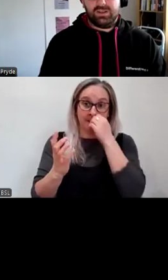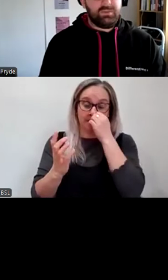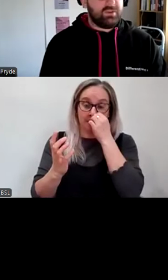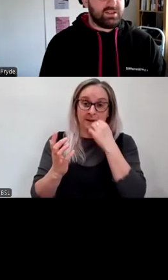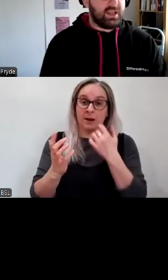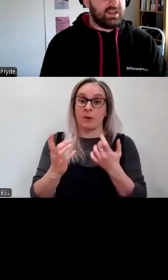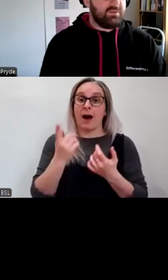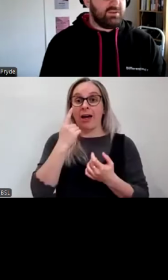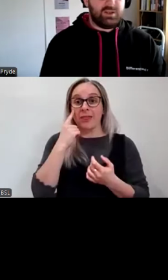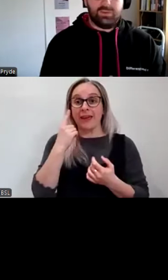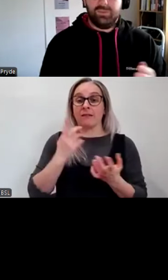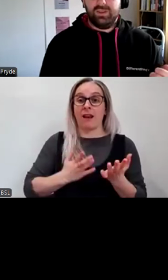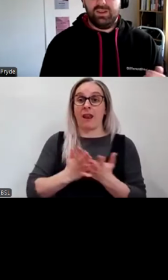It's the one place that I can feel equal.